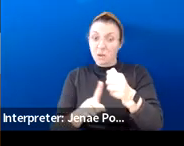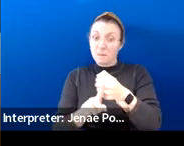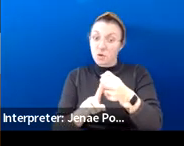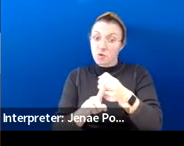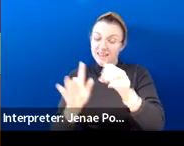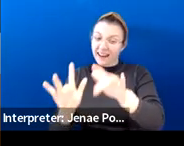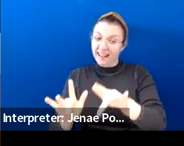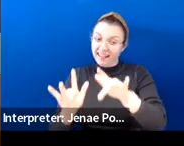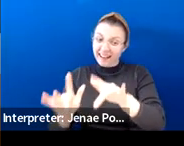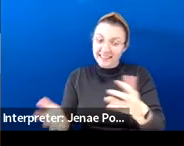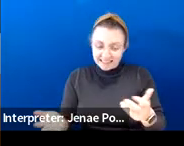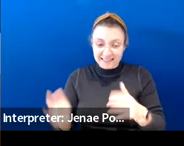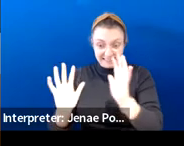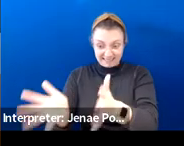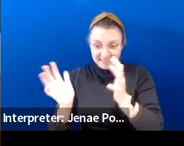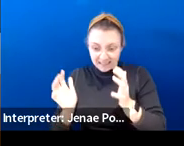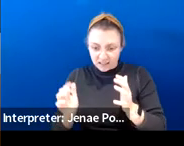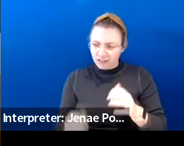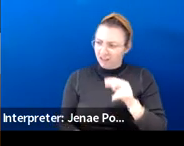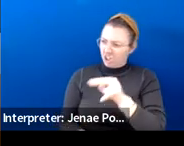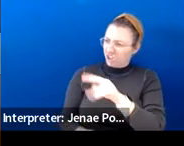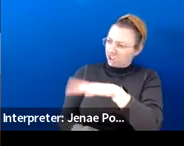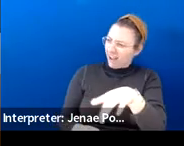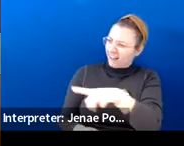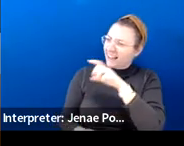looking at a child, a seven year old who didn't ask for these kinds of things,